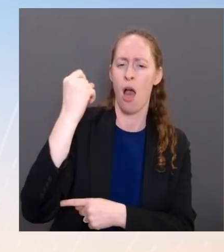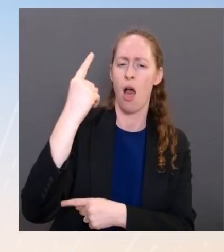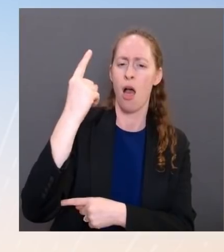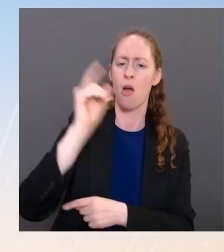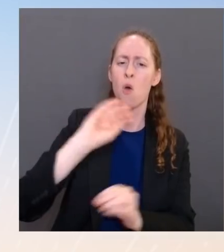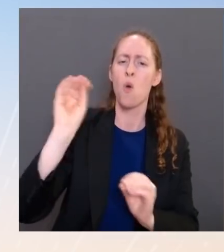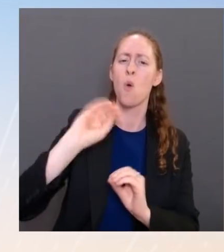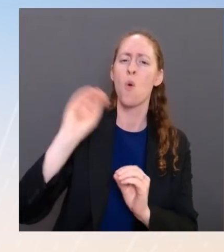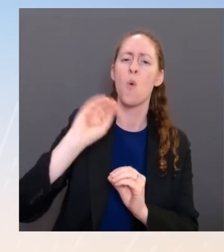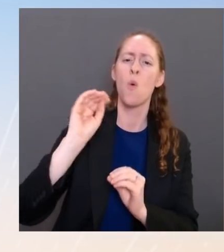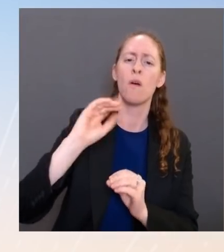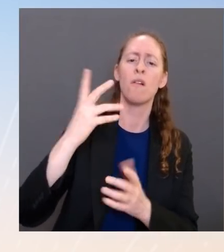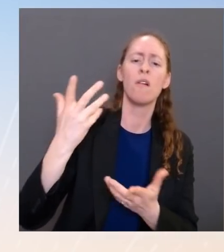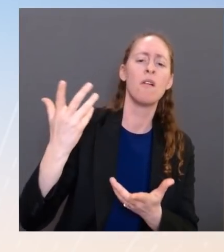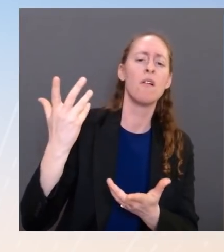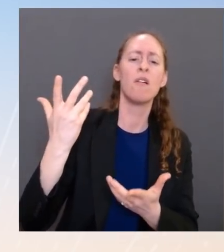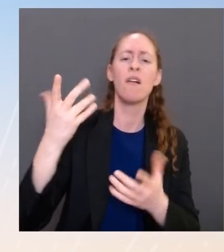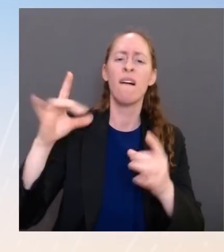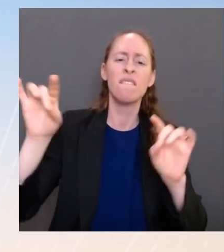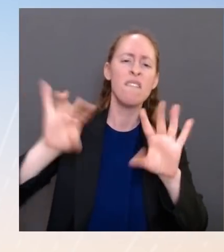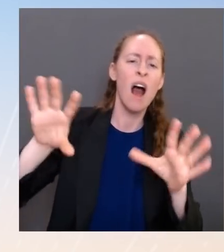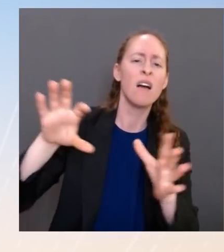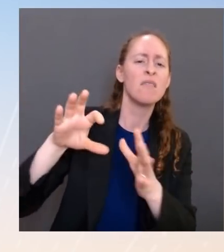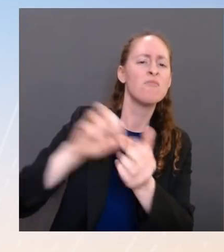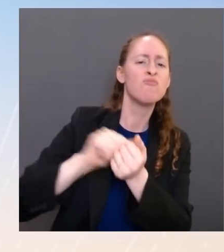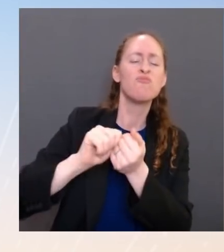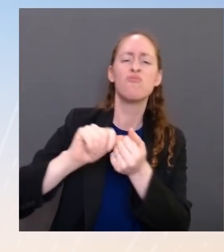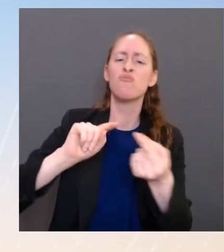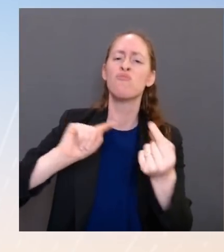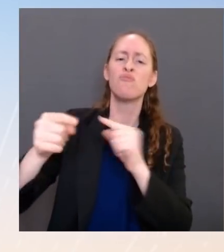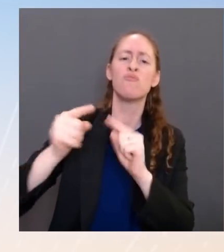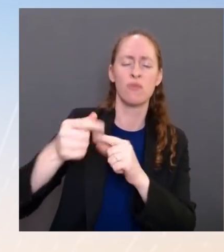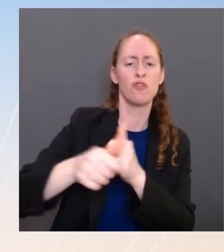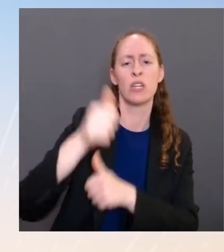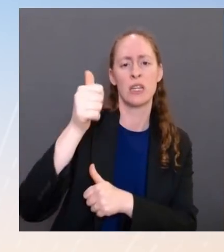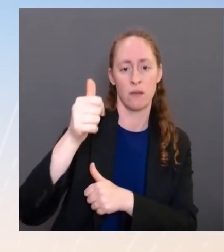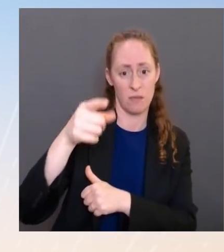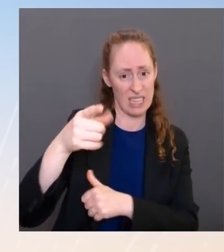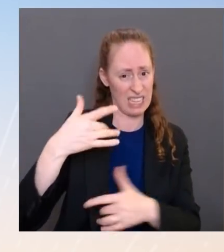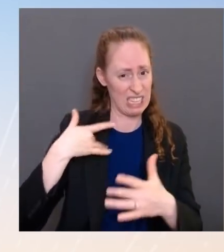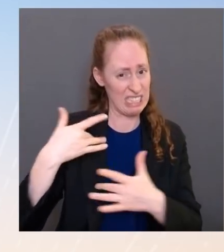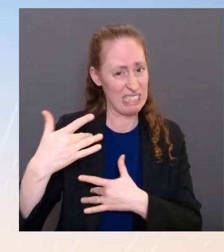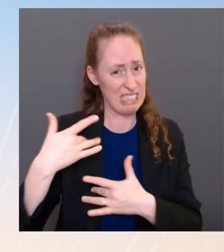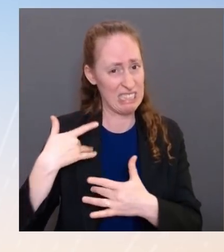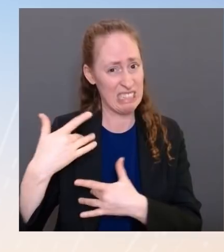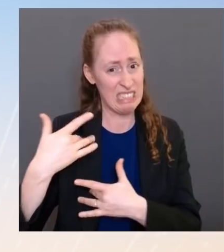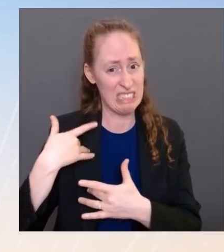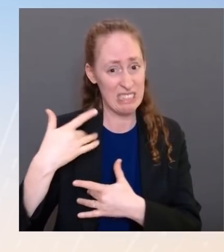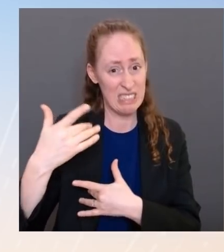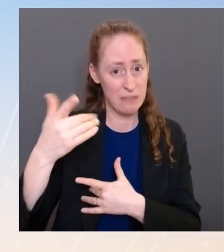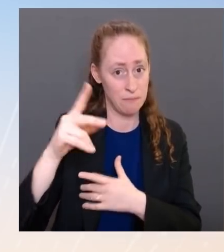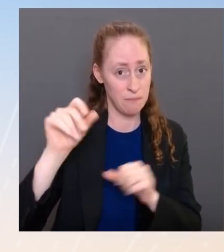may turn violent? And was there any specific group of protesters that that tweet was geared towards? Ms. Psaki: Well, I think, to be very clear,